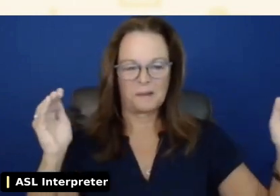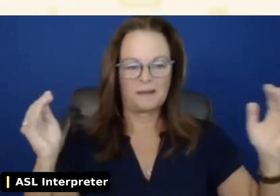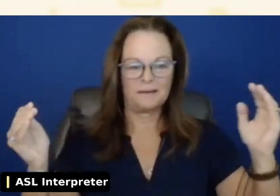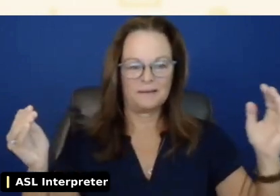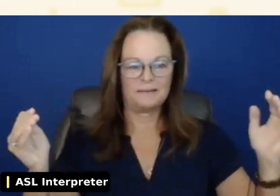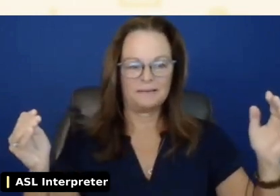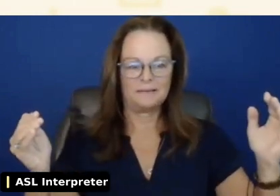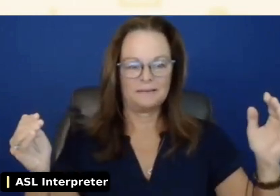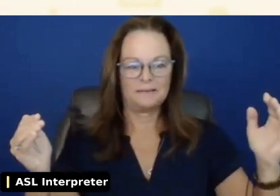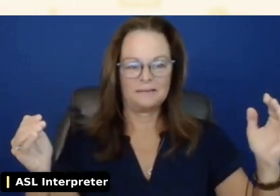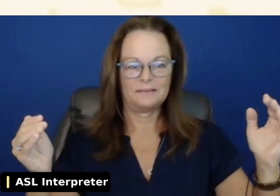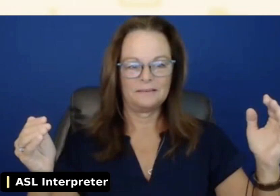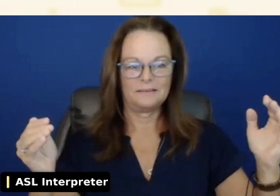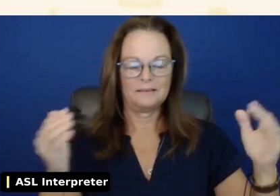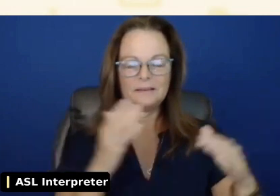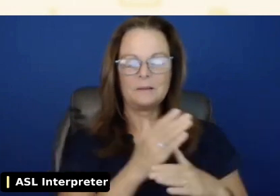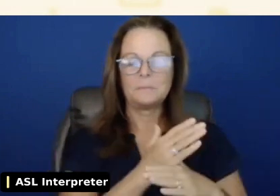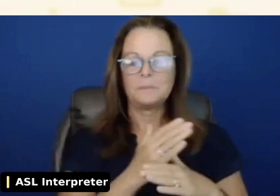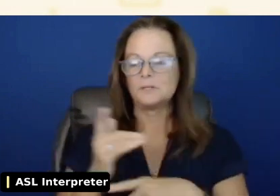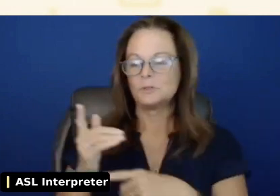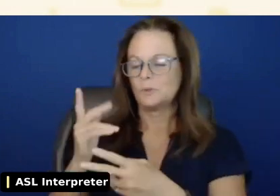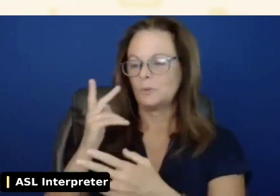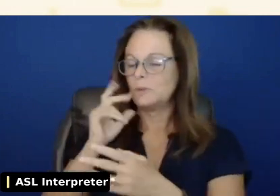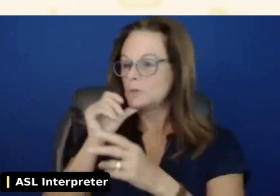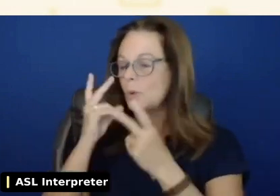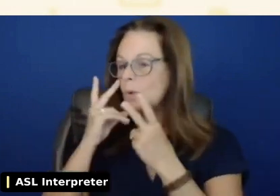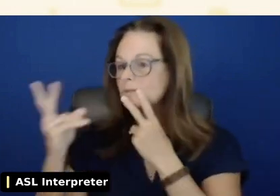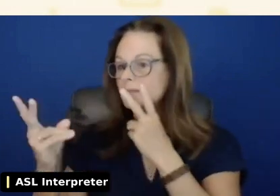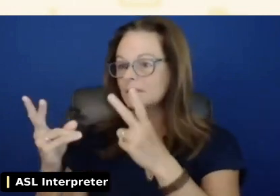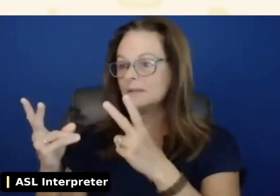between the tangible and intangible, and the seen and unseen.